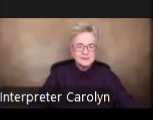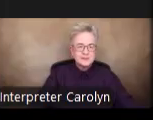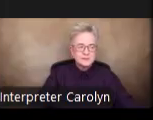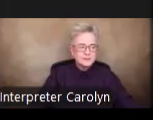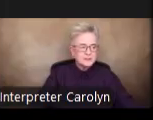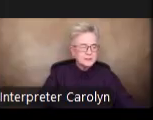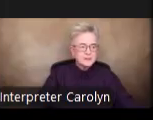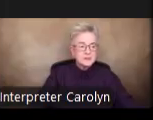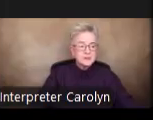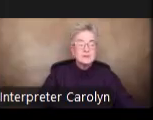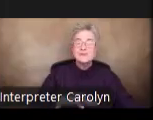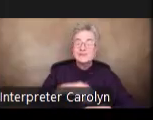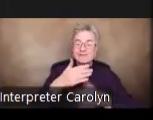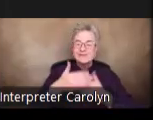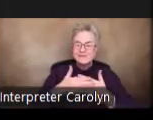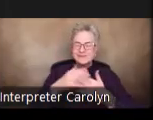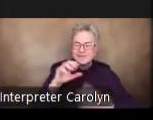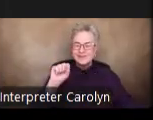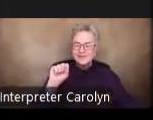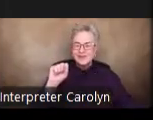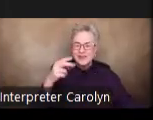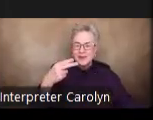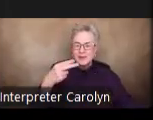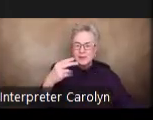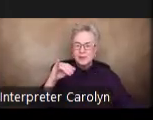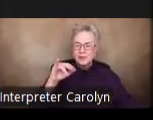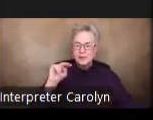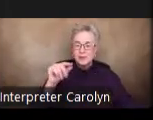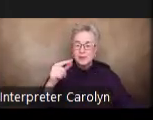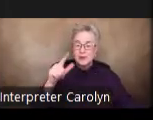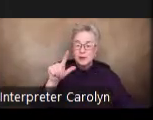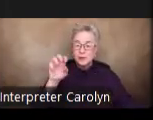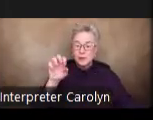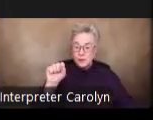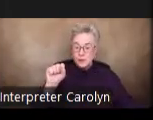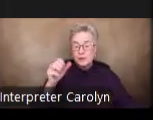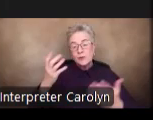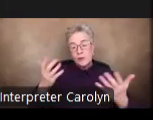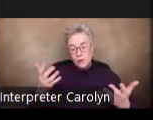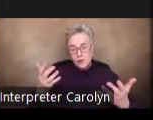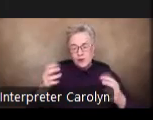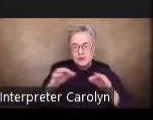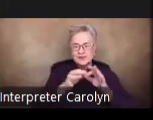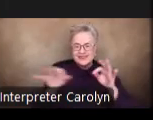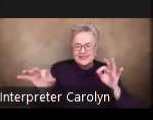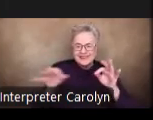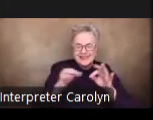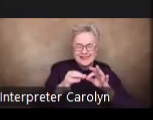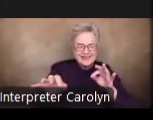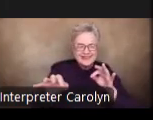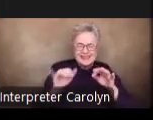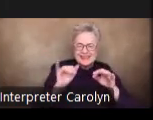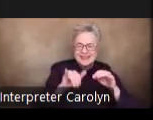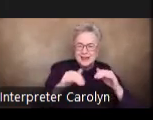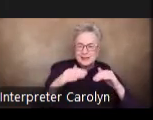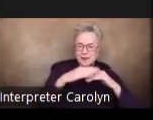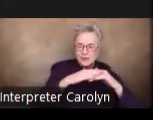All right. Next we see the shingles or early sentences. So shingles are those overlapping pieces that finish